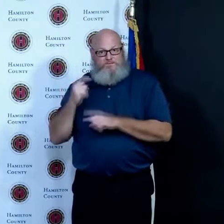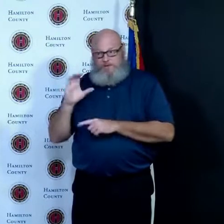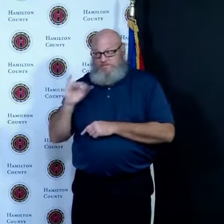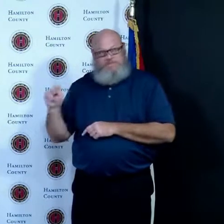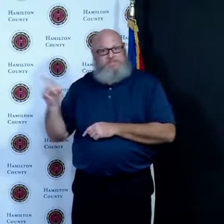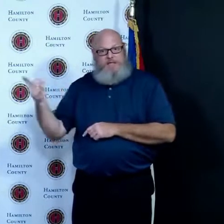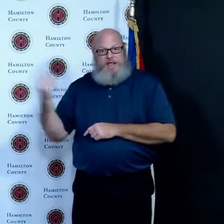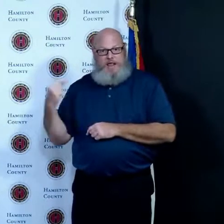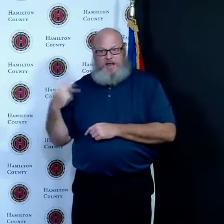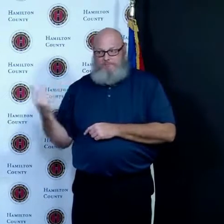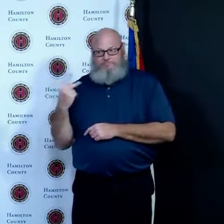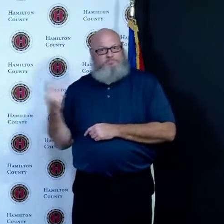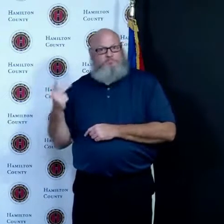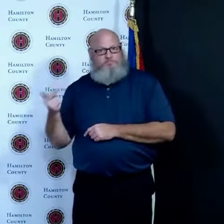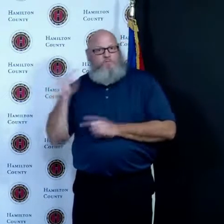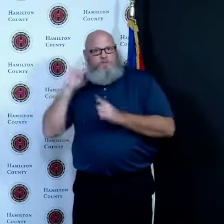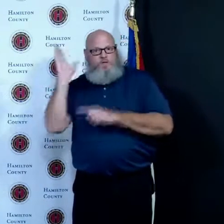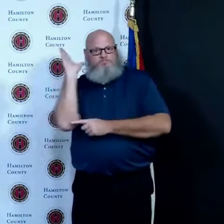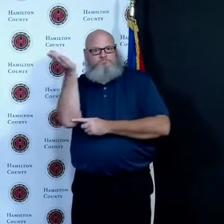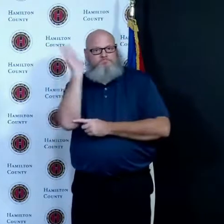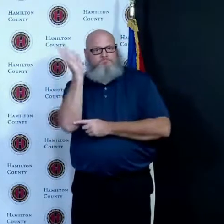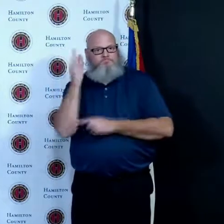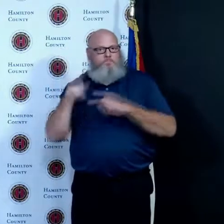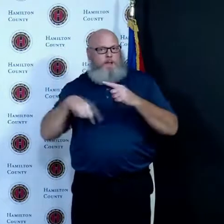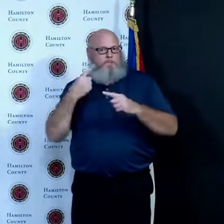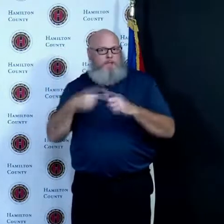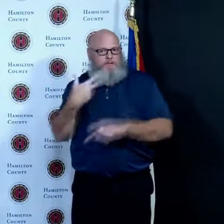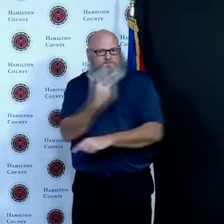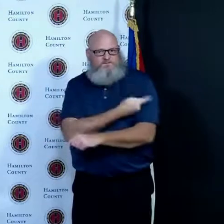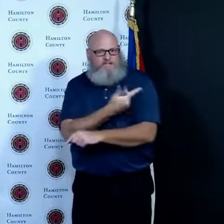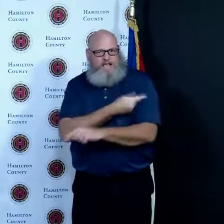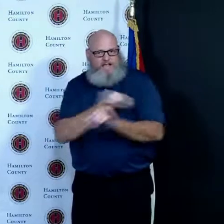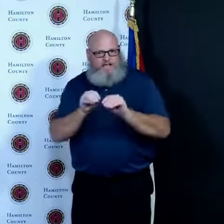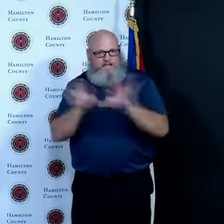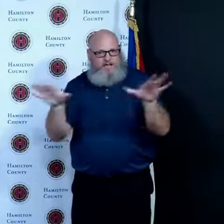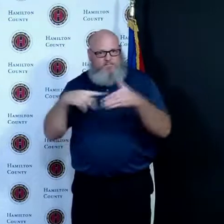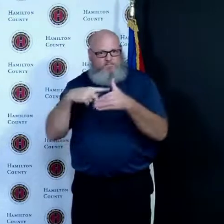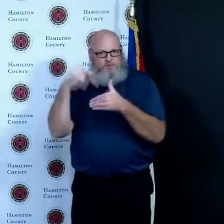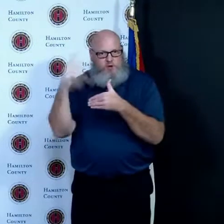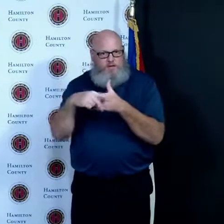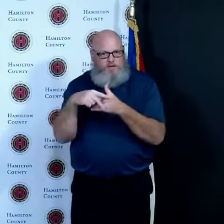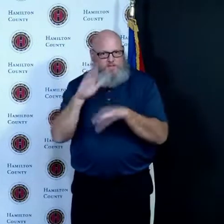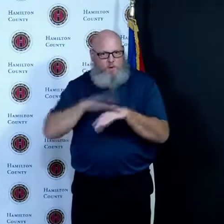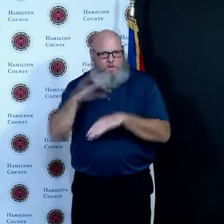some point we are hopeful that we will get more doses I mean you know you hear information